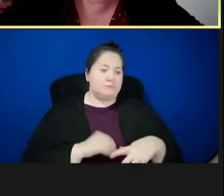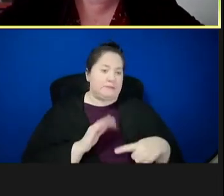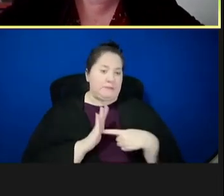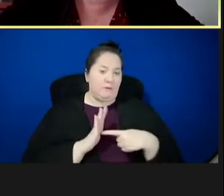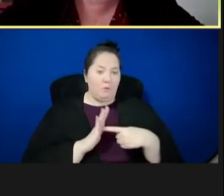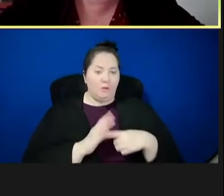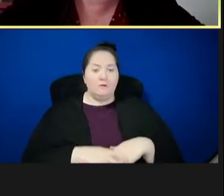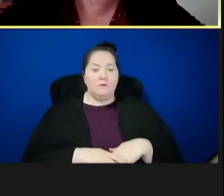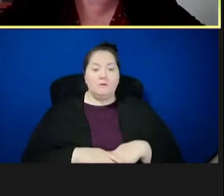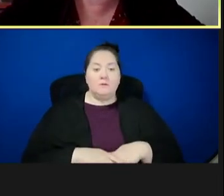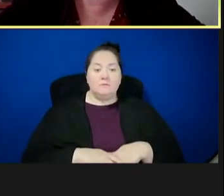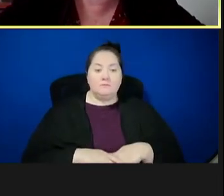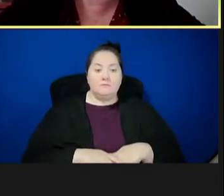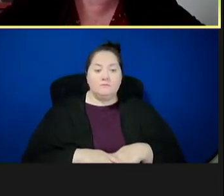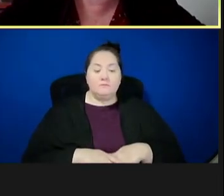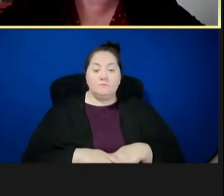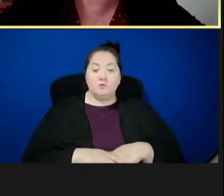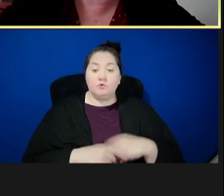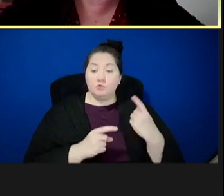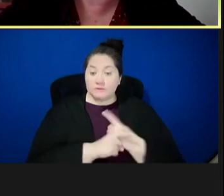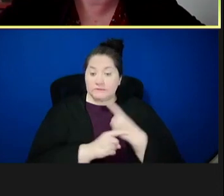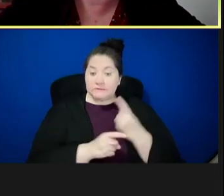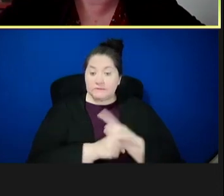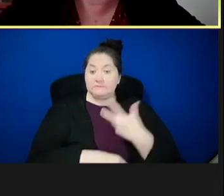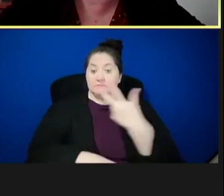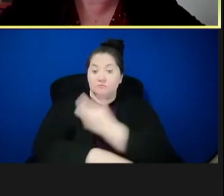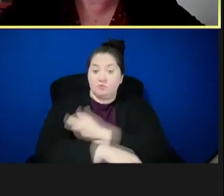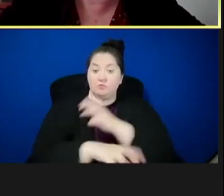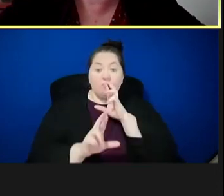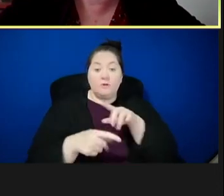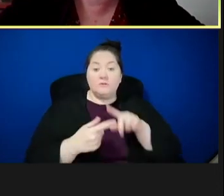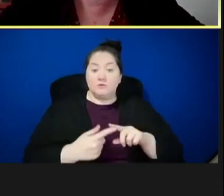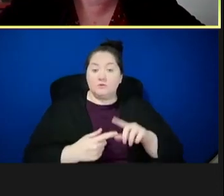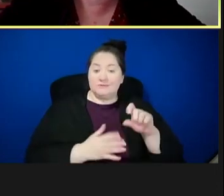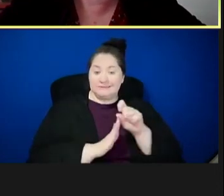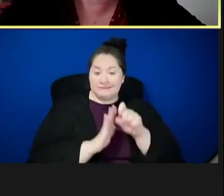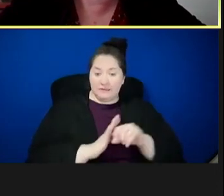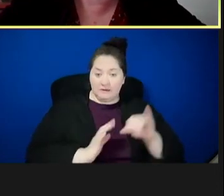integrating routine immunization reporting to state IISs. We'll also